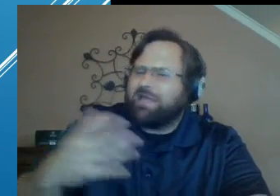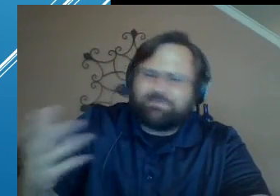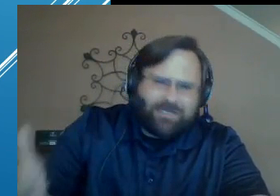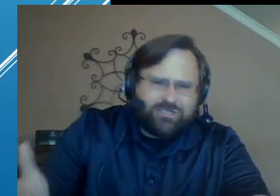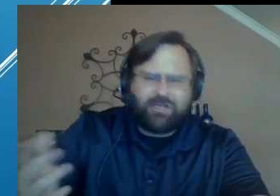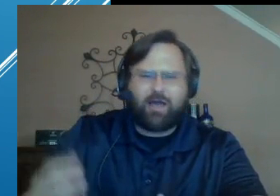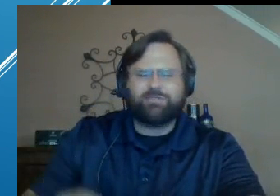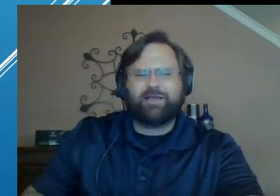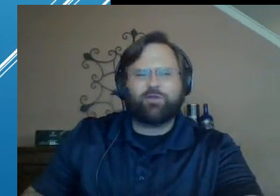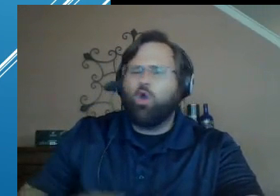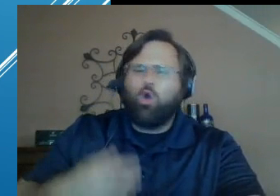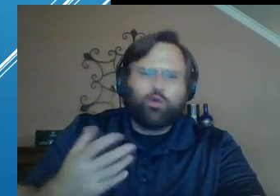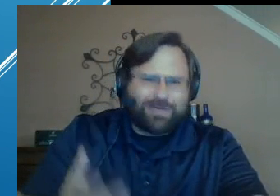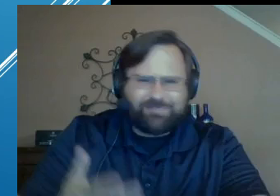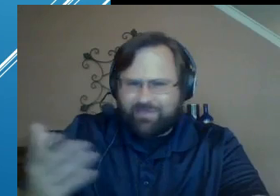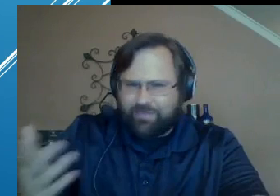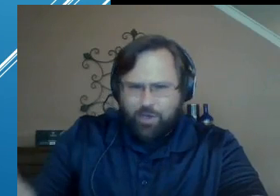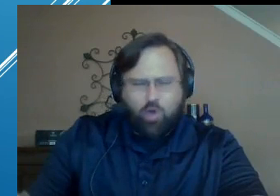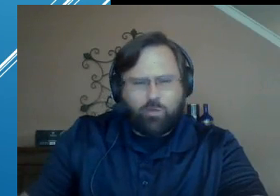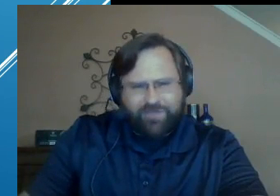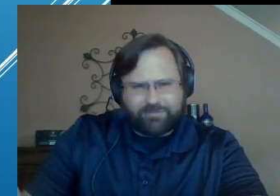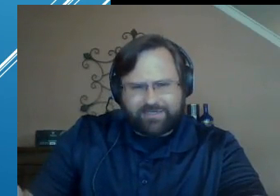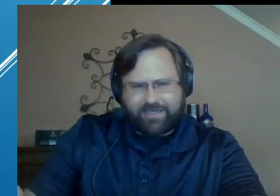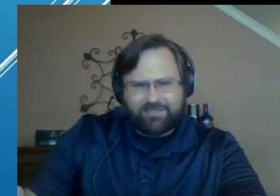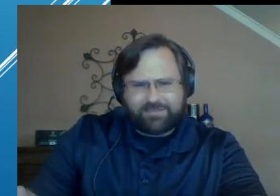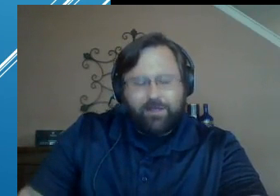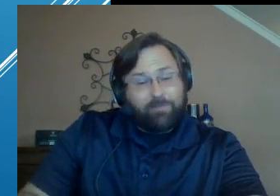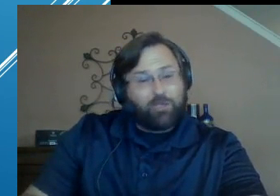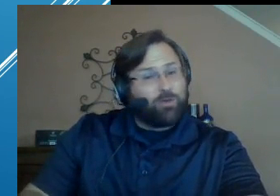mentioned the object or you expect that they know what the object is and you